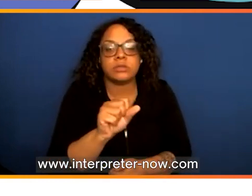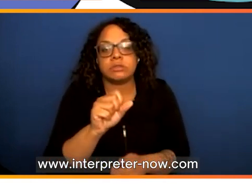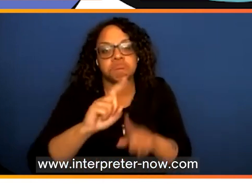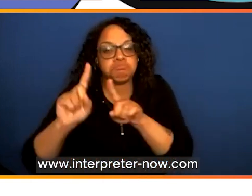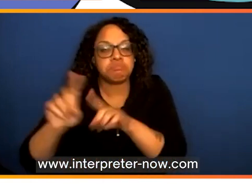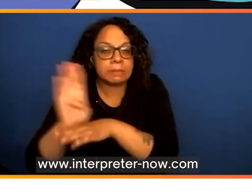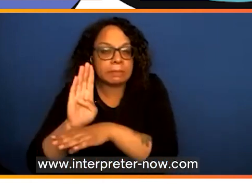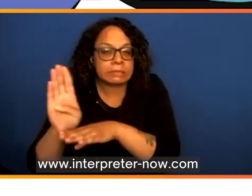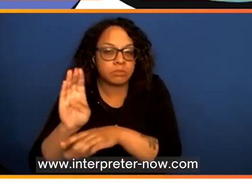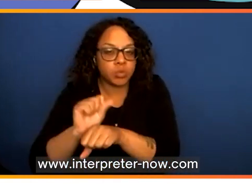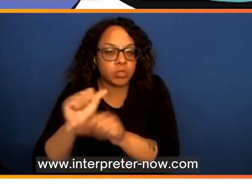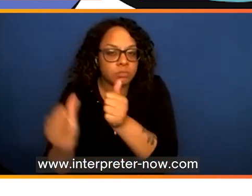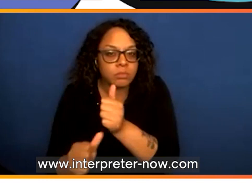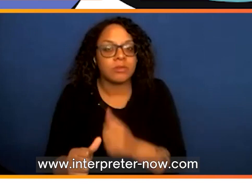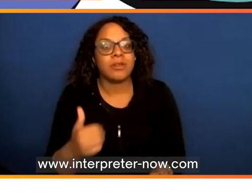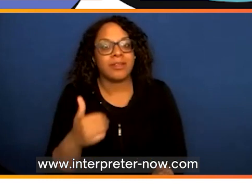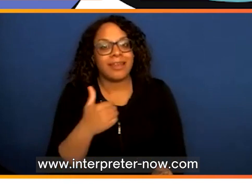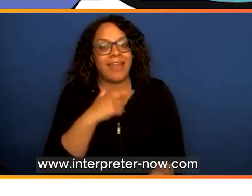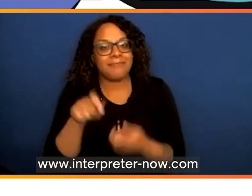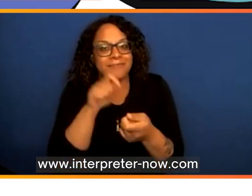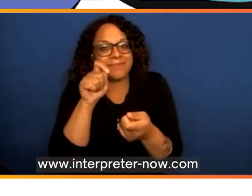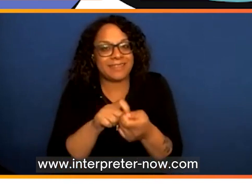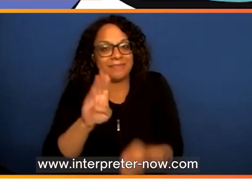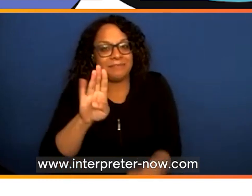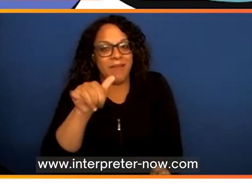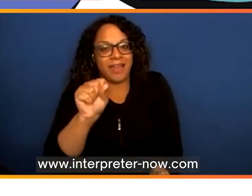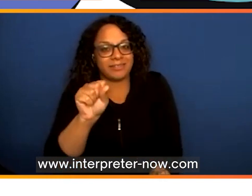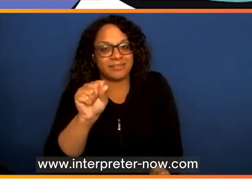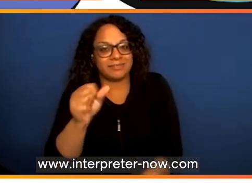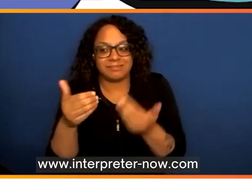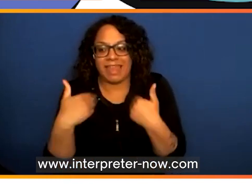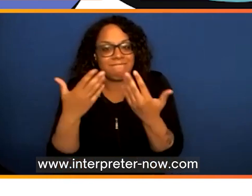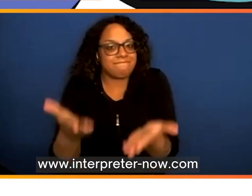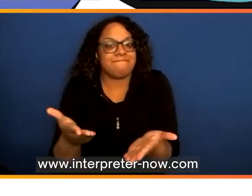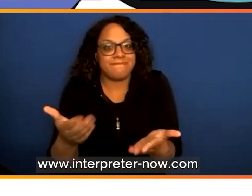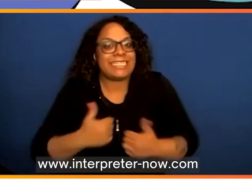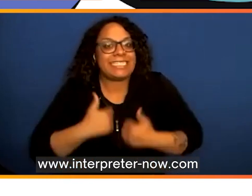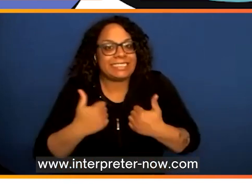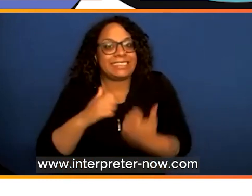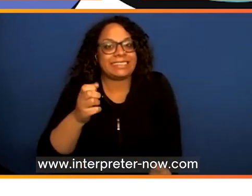that is real. This isn't perceived that, hey, we've taken the anti-harassment training,